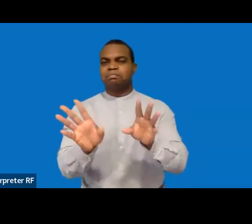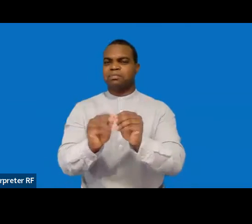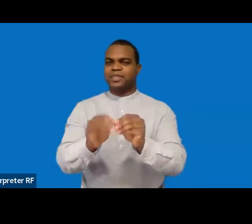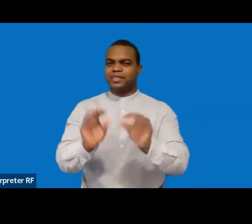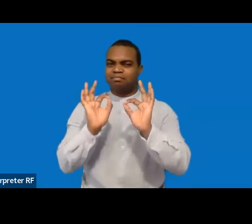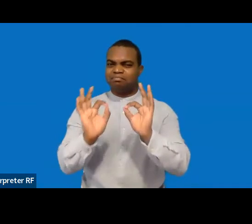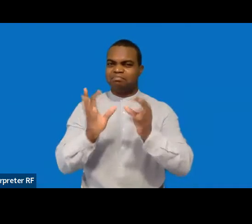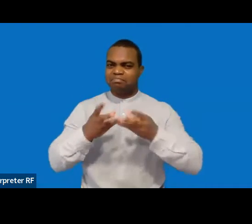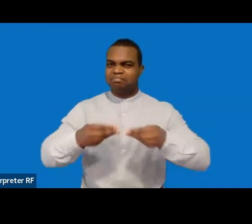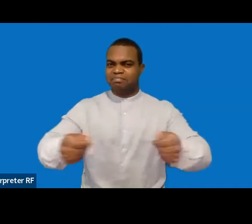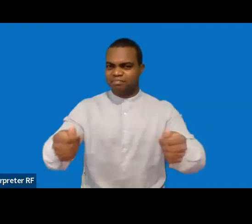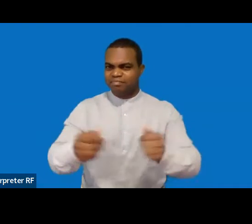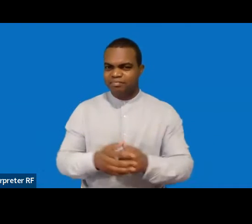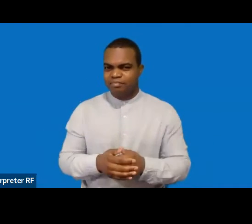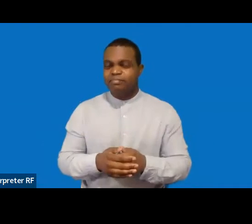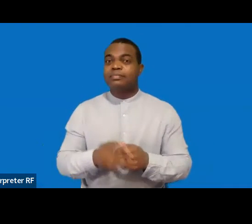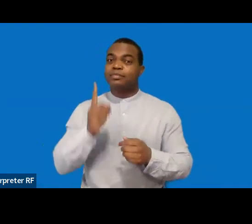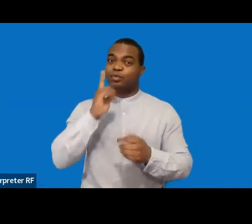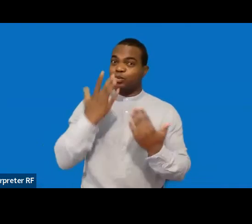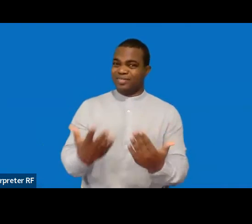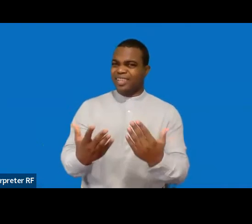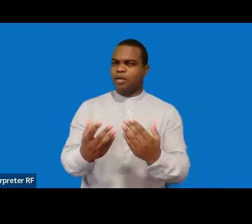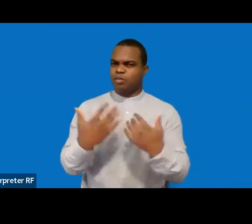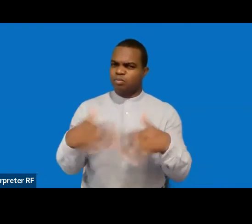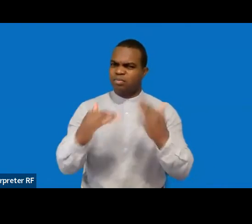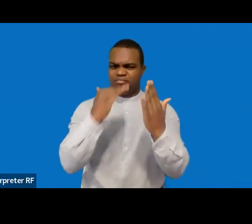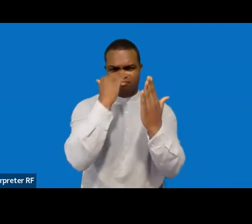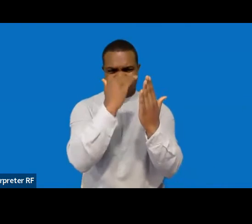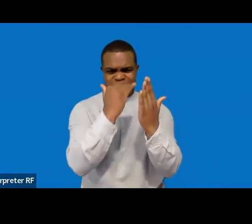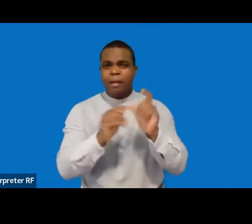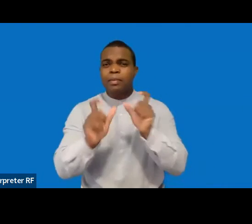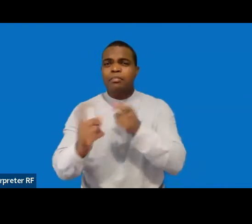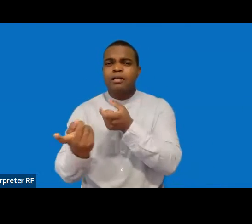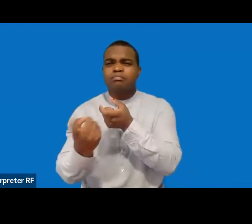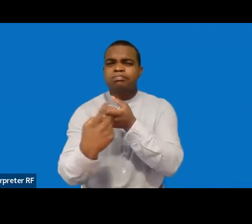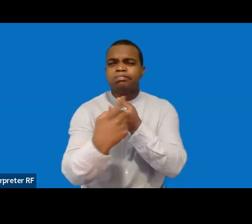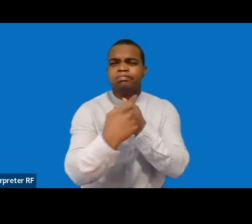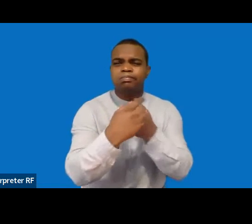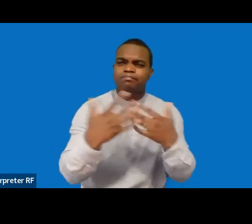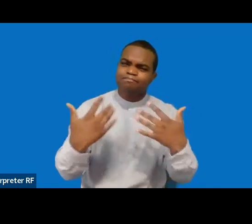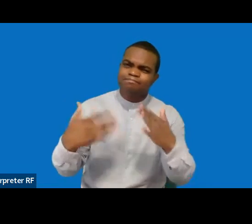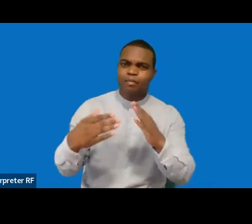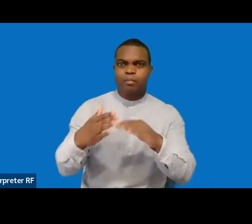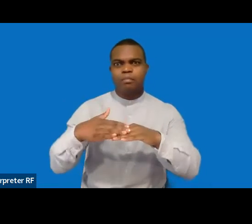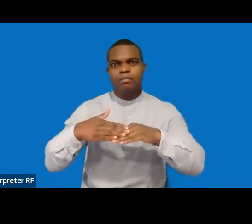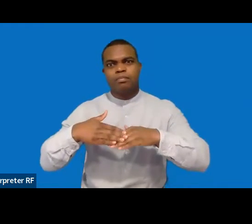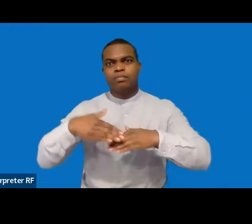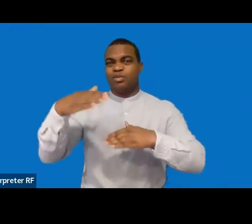This event is accessible. We have to make sure interpreters and captioners can do their job well.